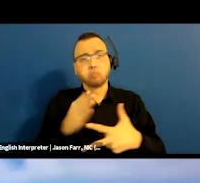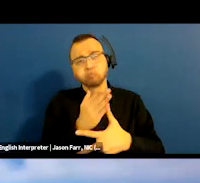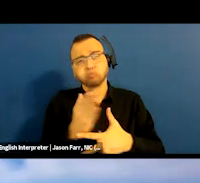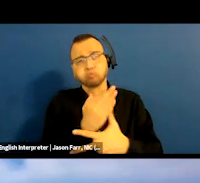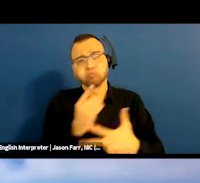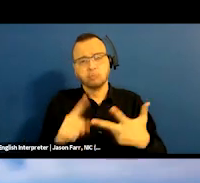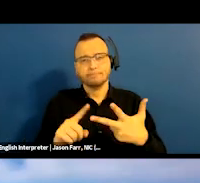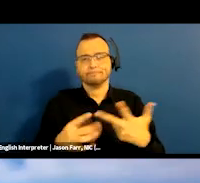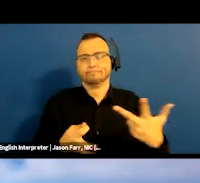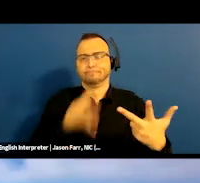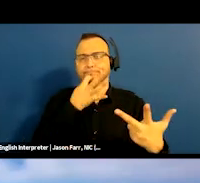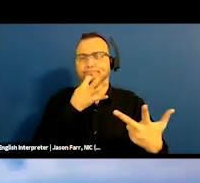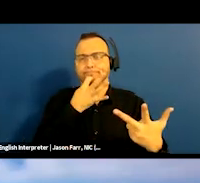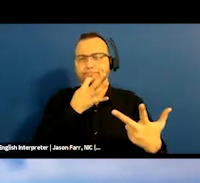how would you rate your own familiarity